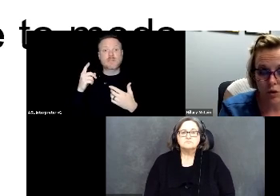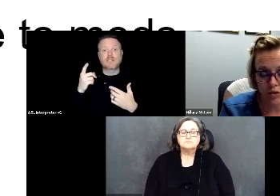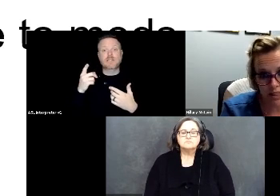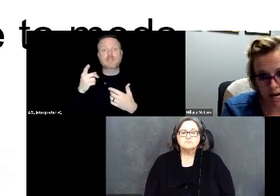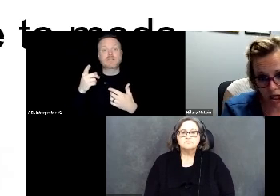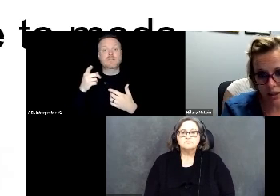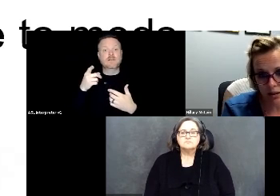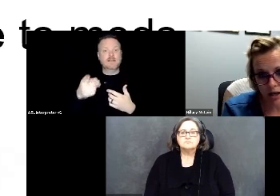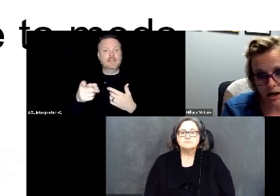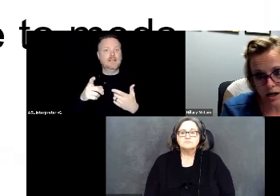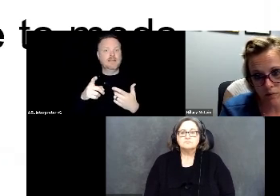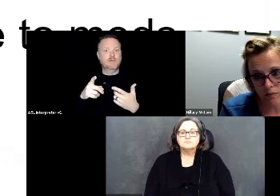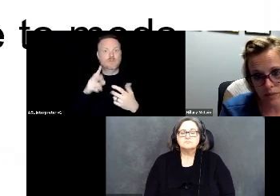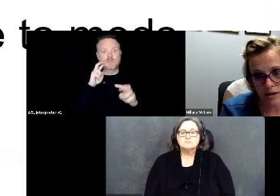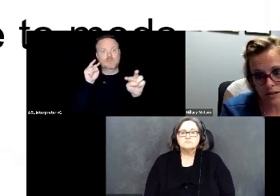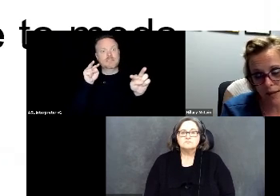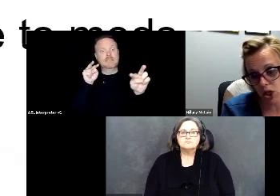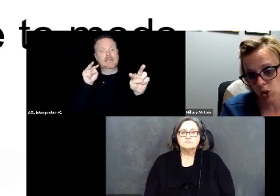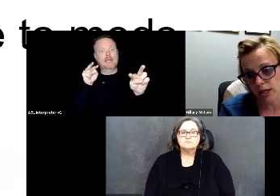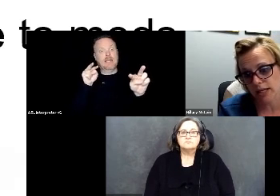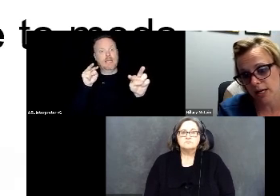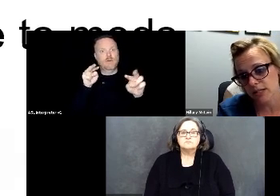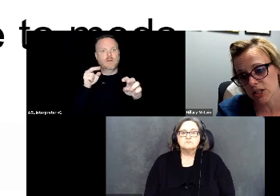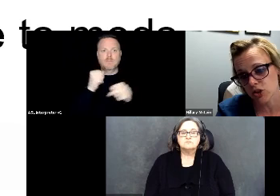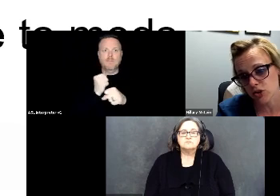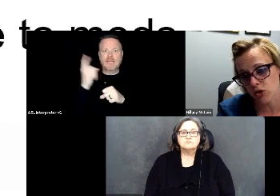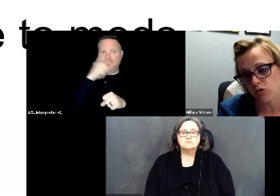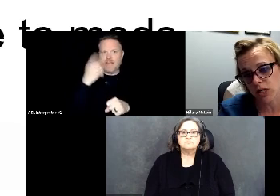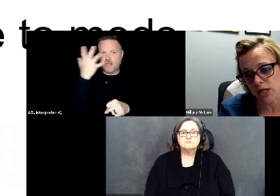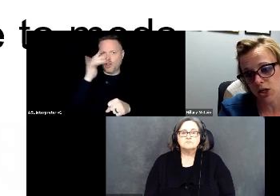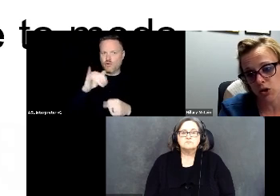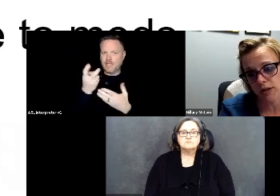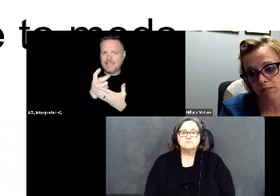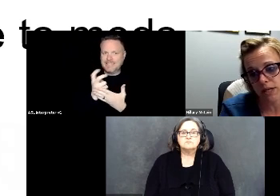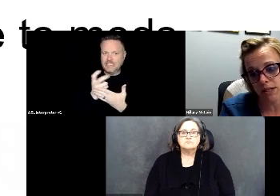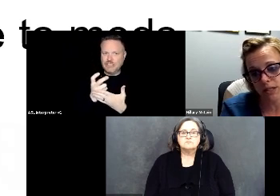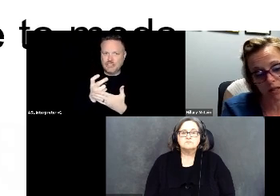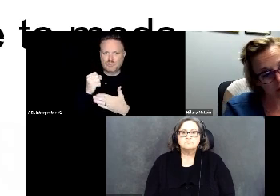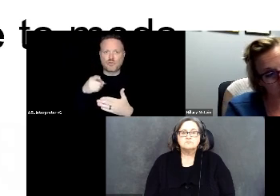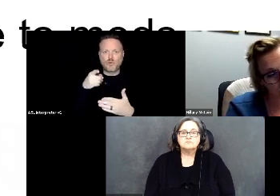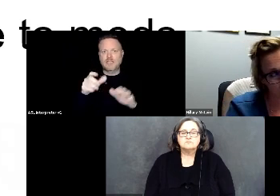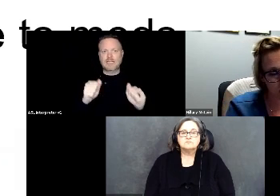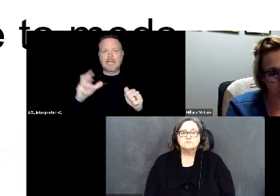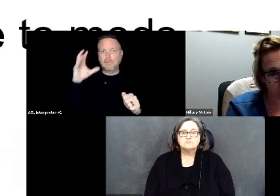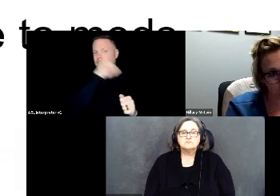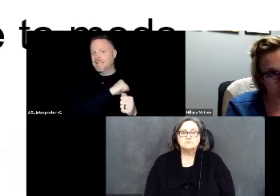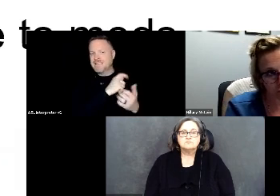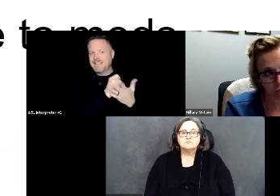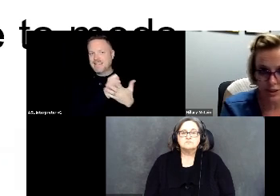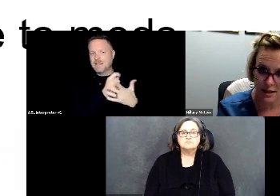was staring to make it look like he had a seizure so he could miss therapy and go to recess.